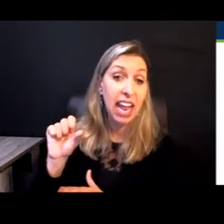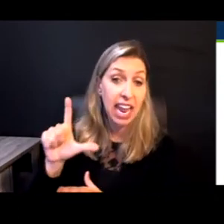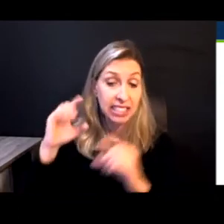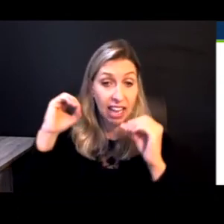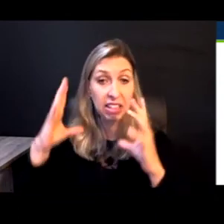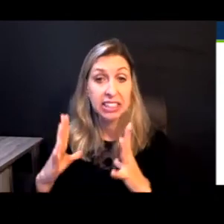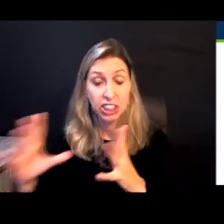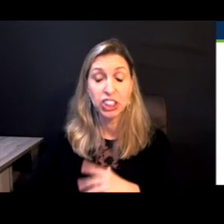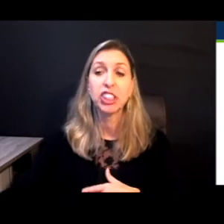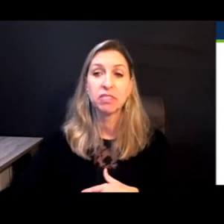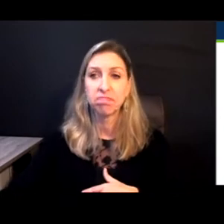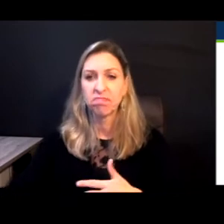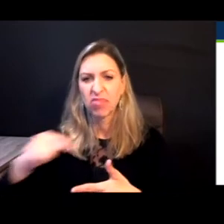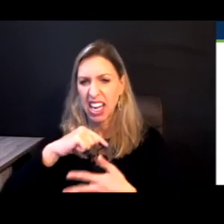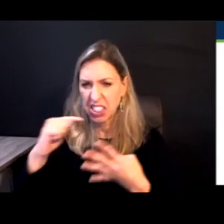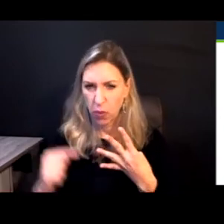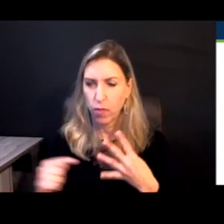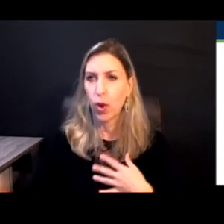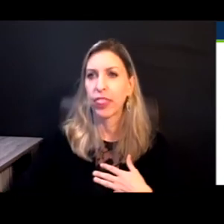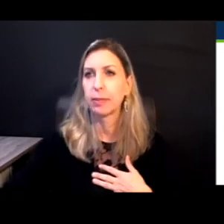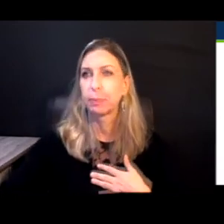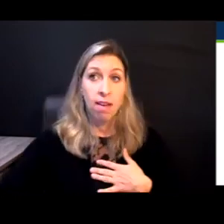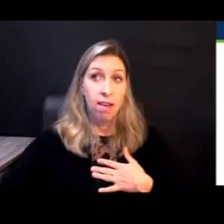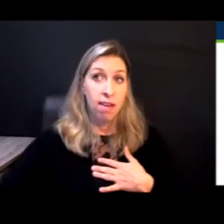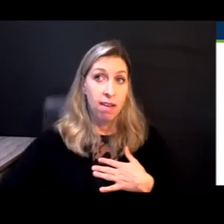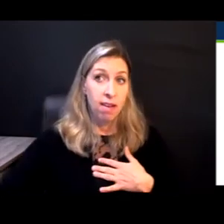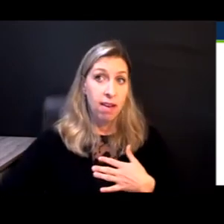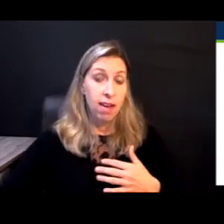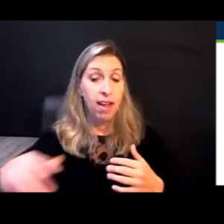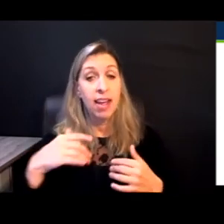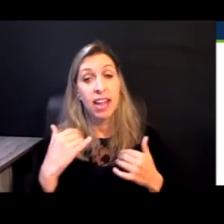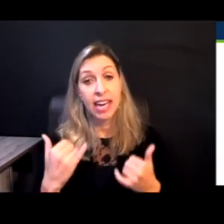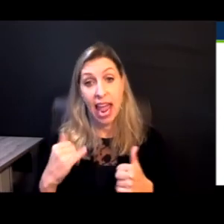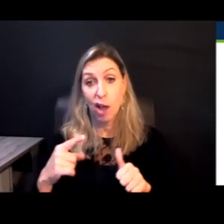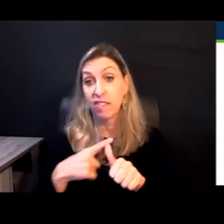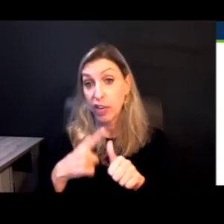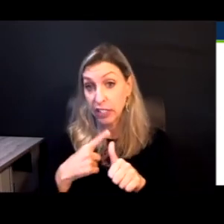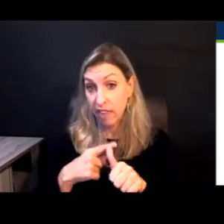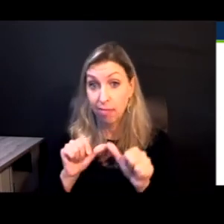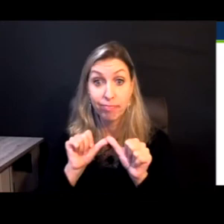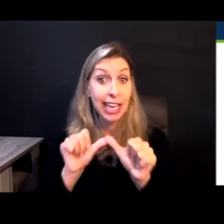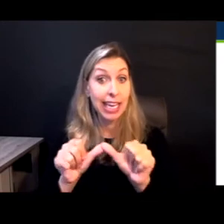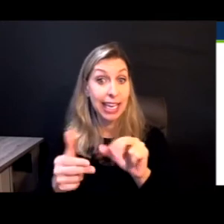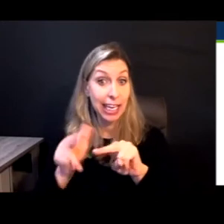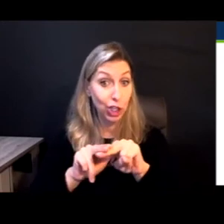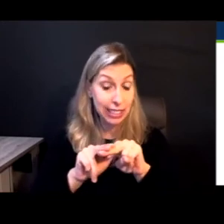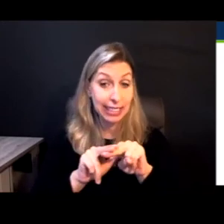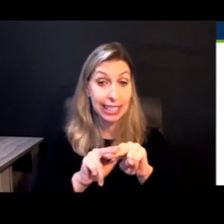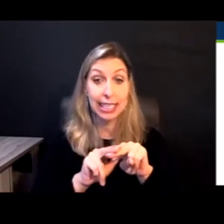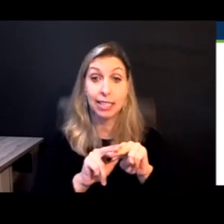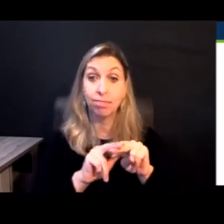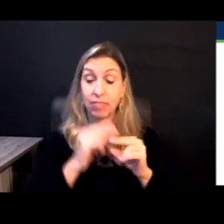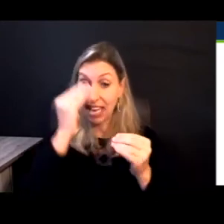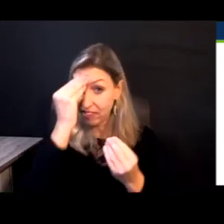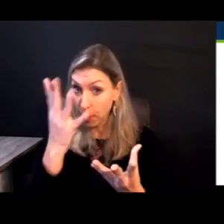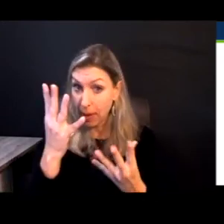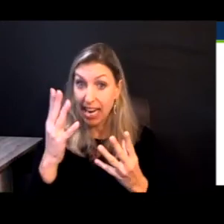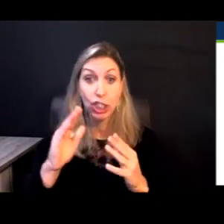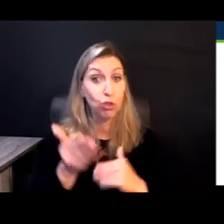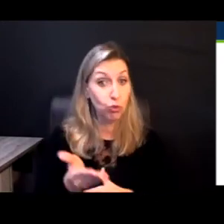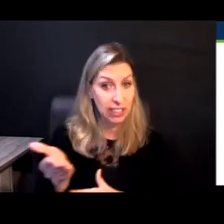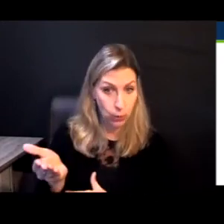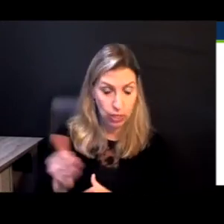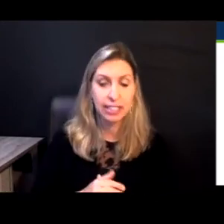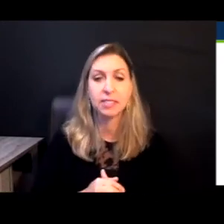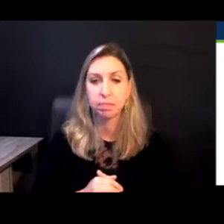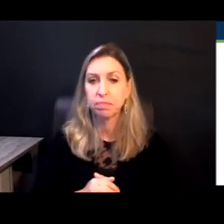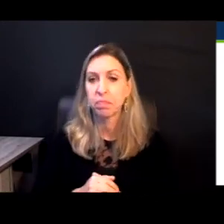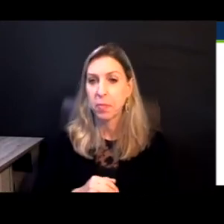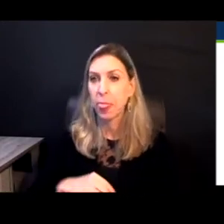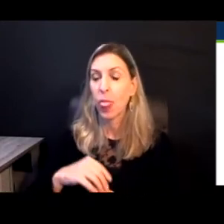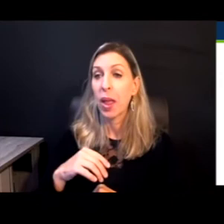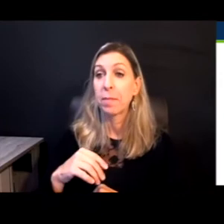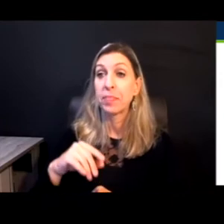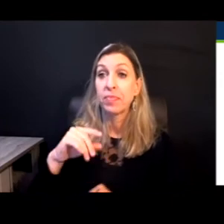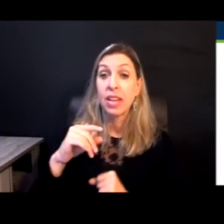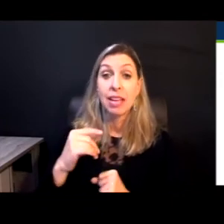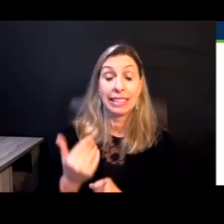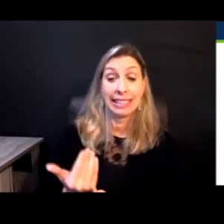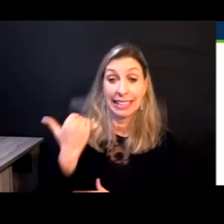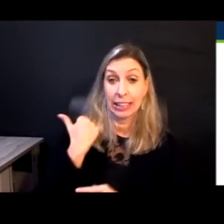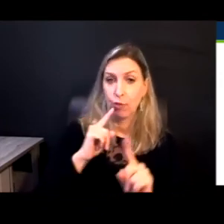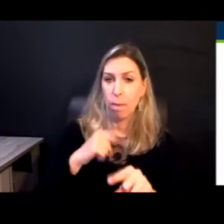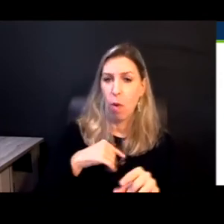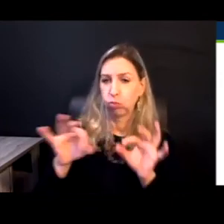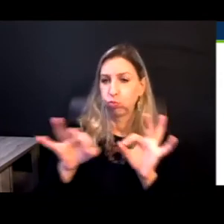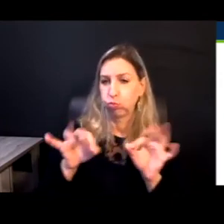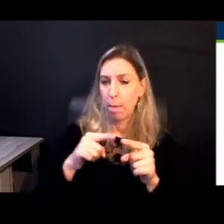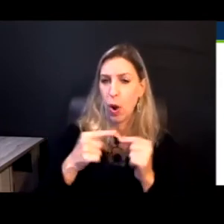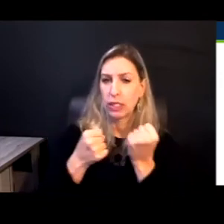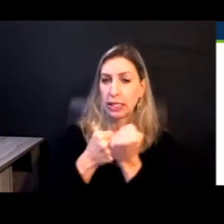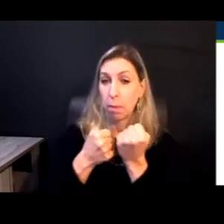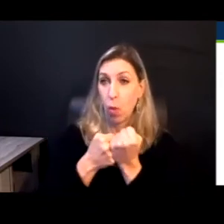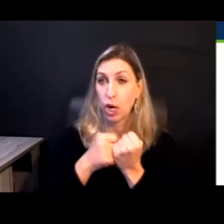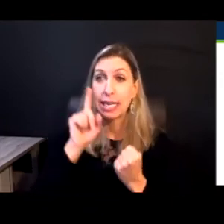The “Supporting DeafBlind Children and Youth: A data-informed strategic plan” report was